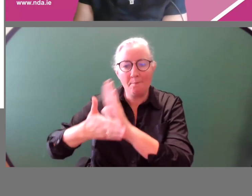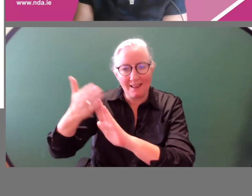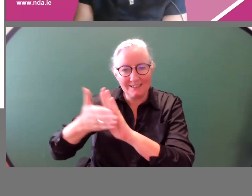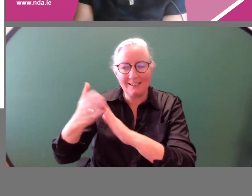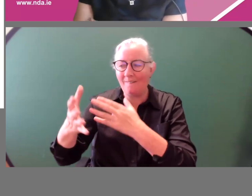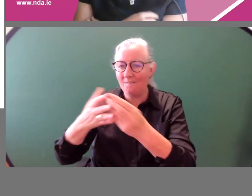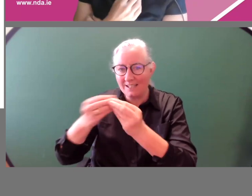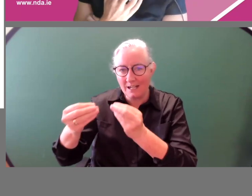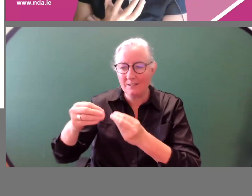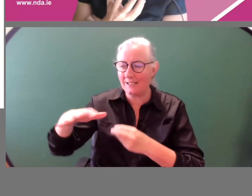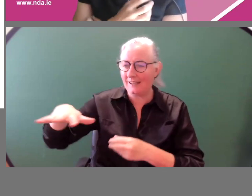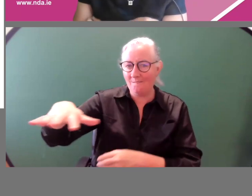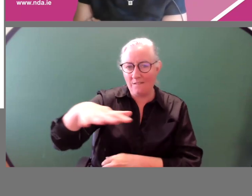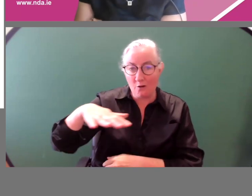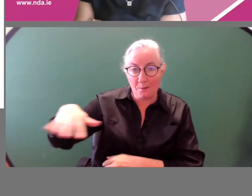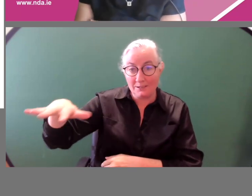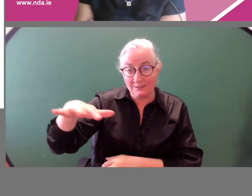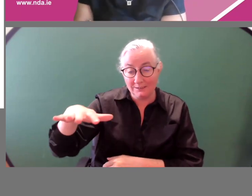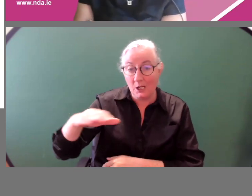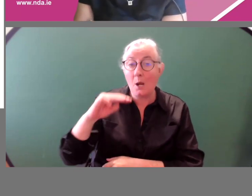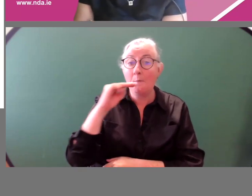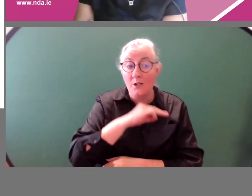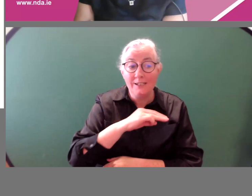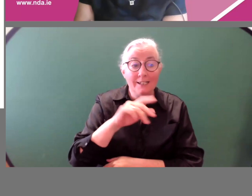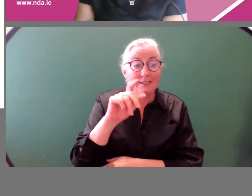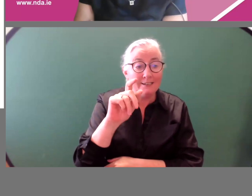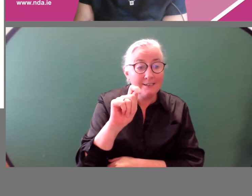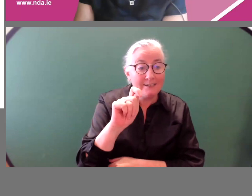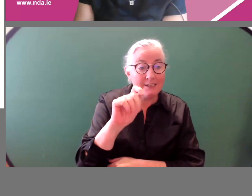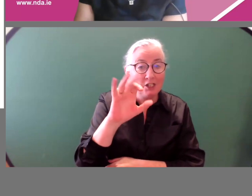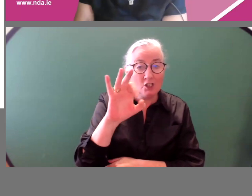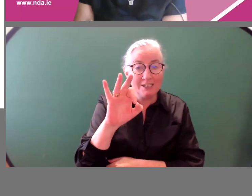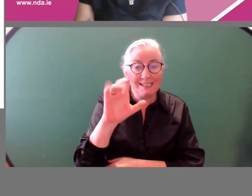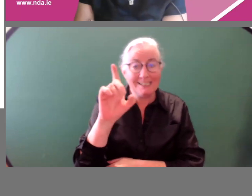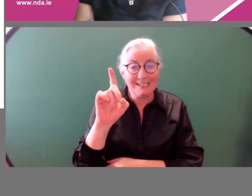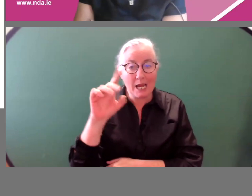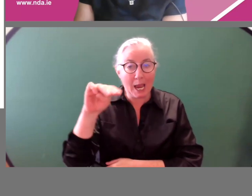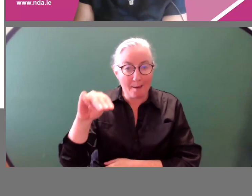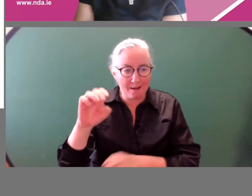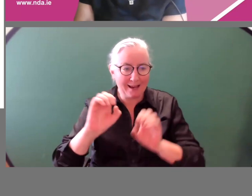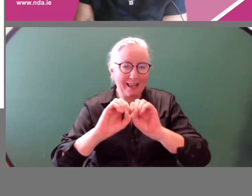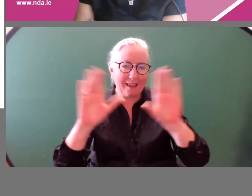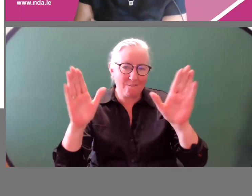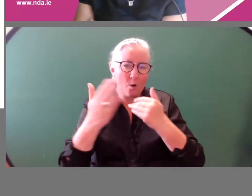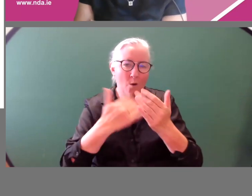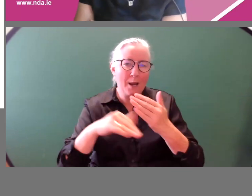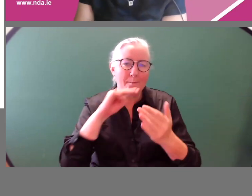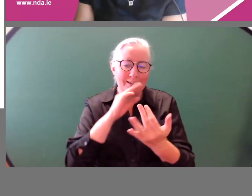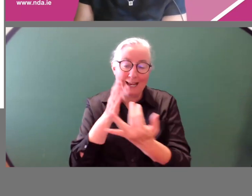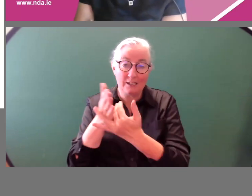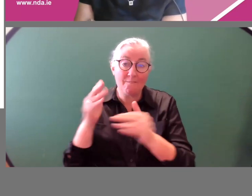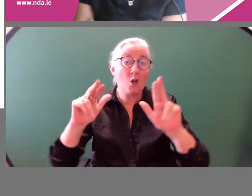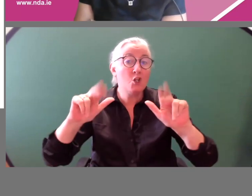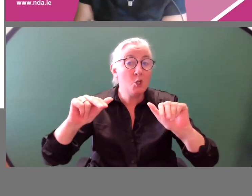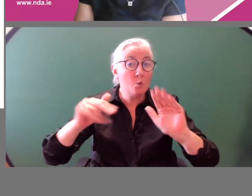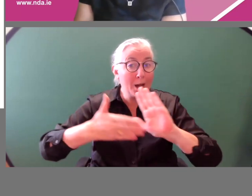environments. TGDM clarifies what access provision for new buildings it's that new buildings other